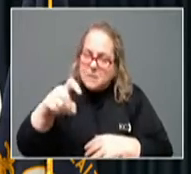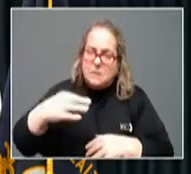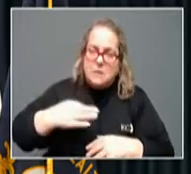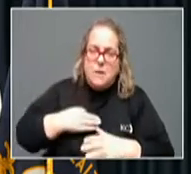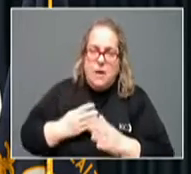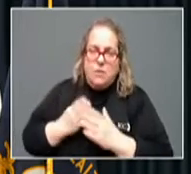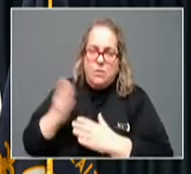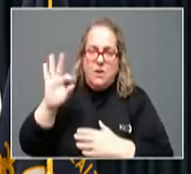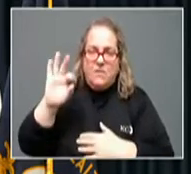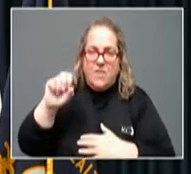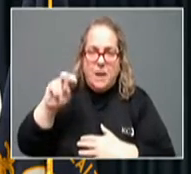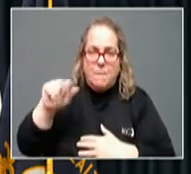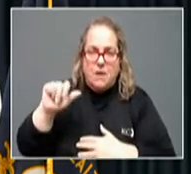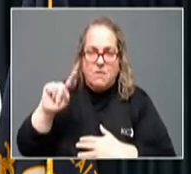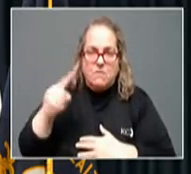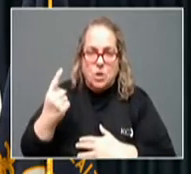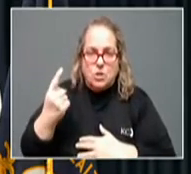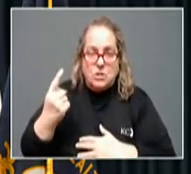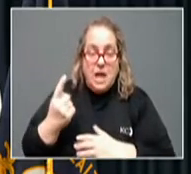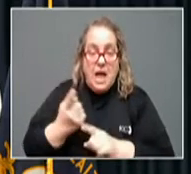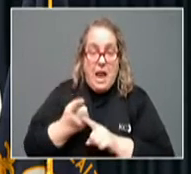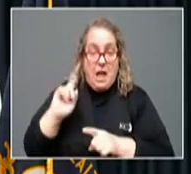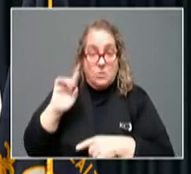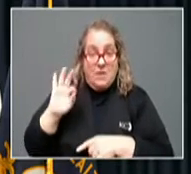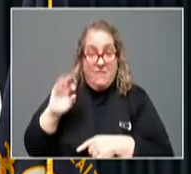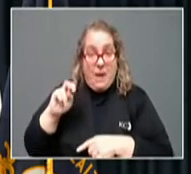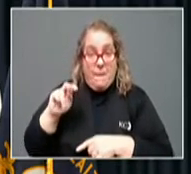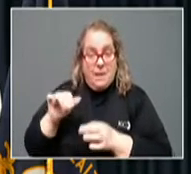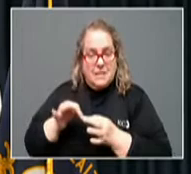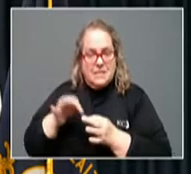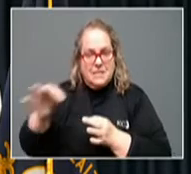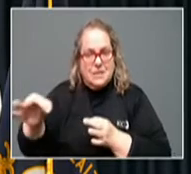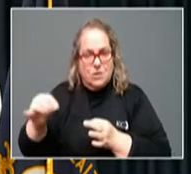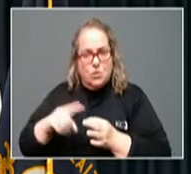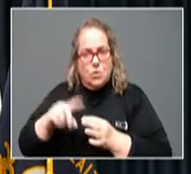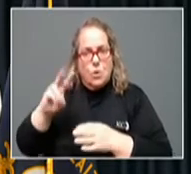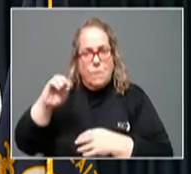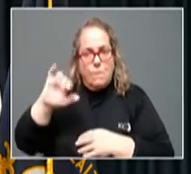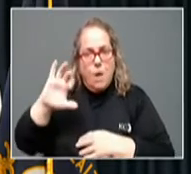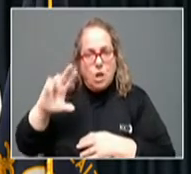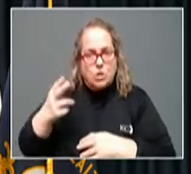assistance was extended to sunday March 13th. So again, to be eligible for